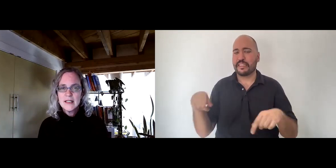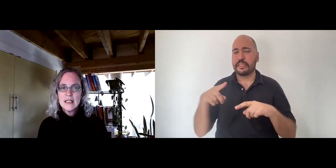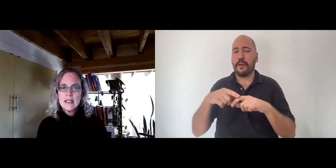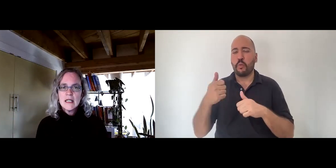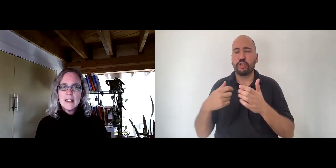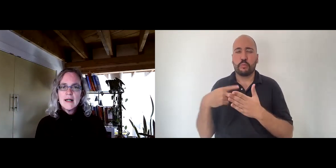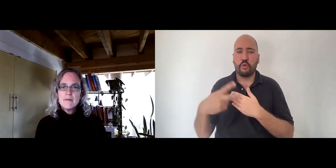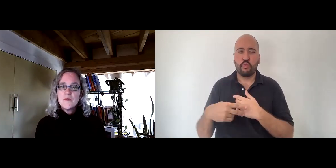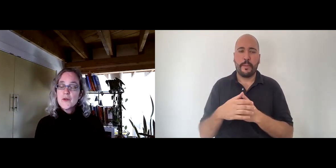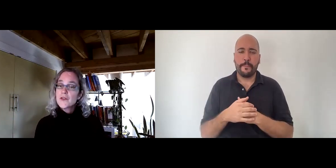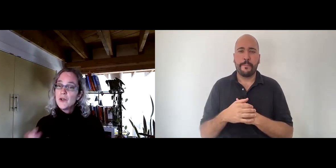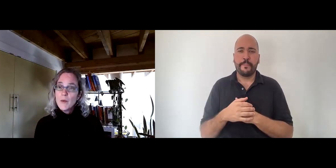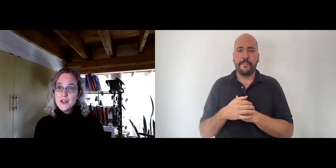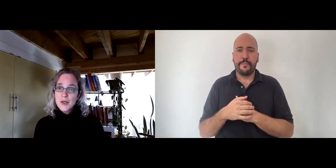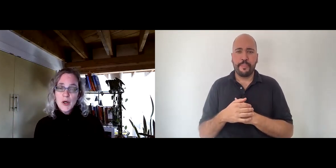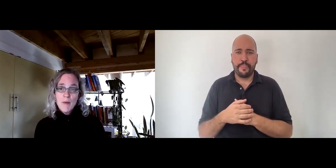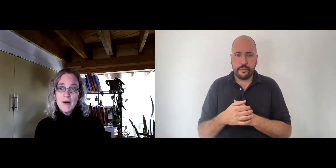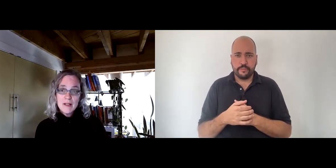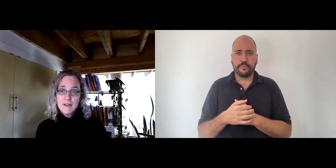So there's a few ways you could go about confirming.